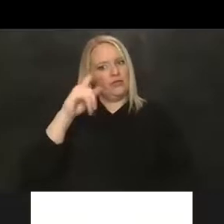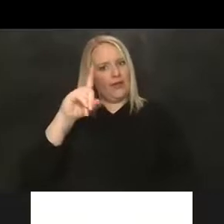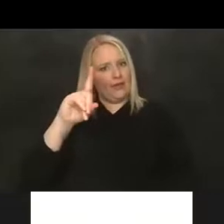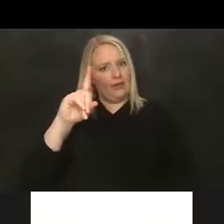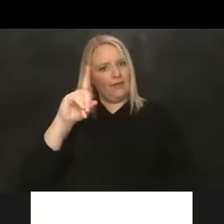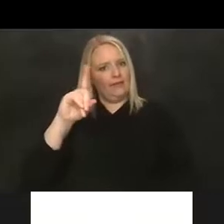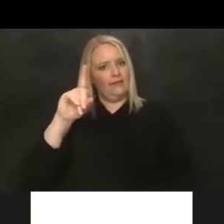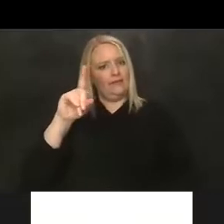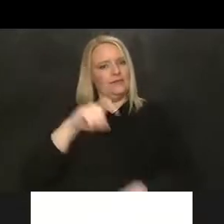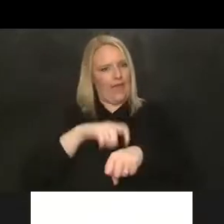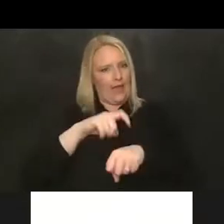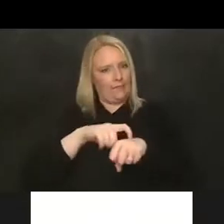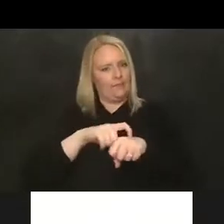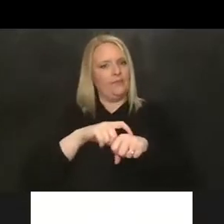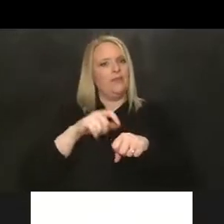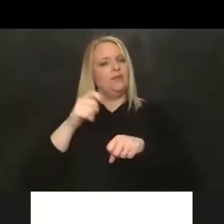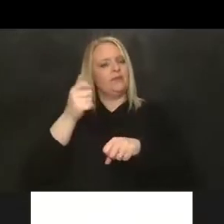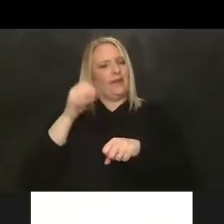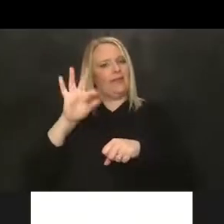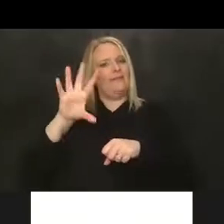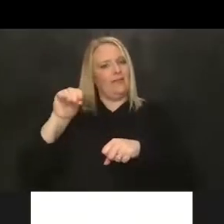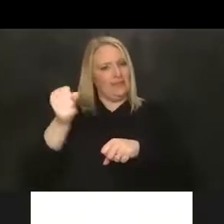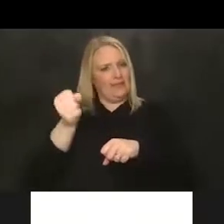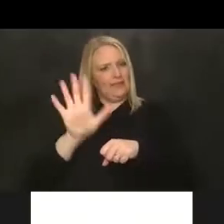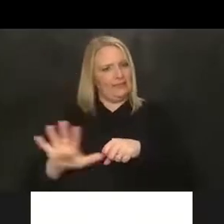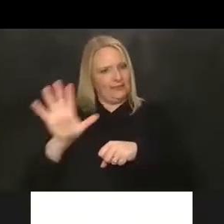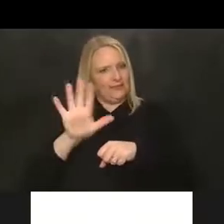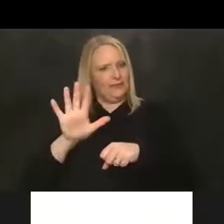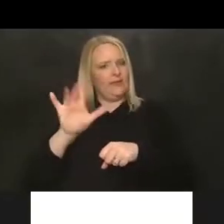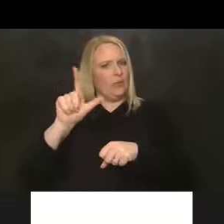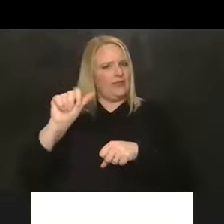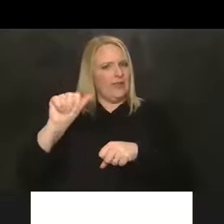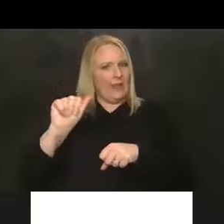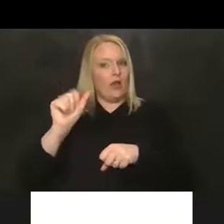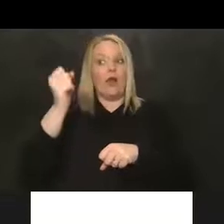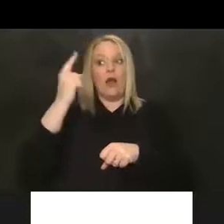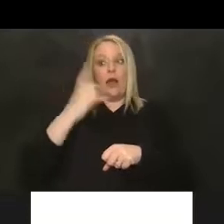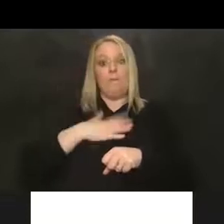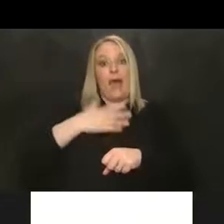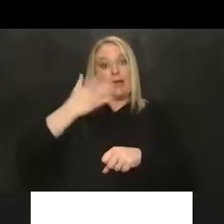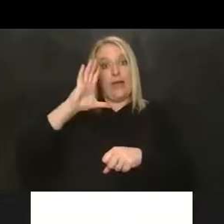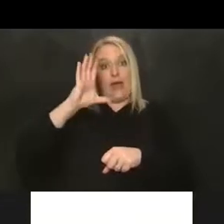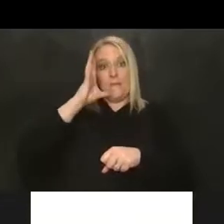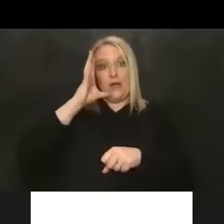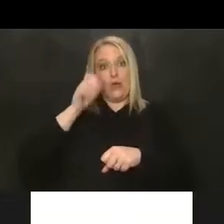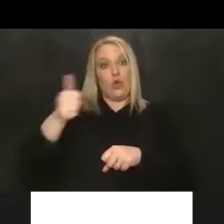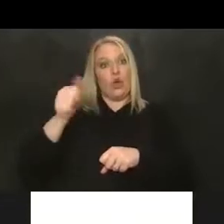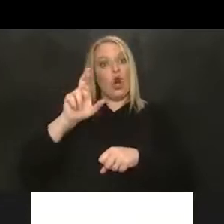right? During the 50s, but interestingly enough, my godmother is an RN, and she was the nurse at